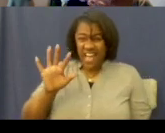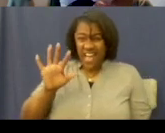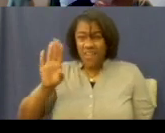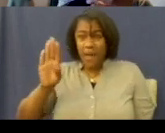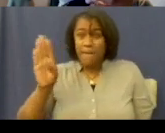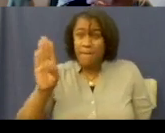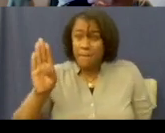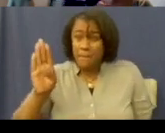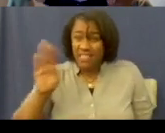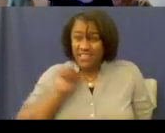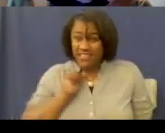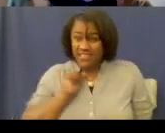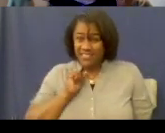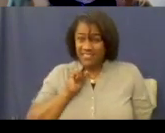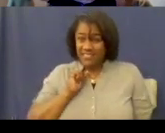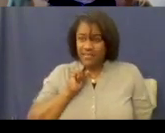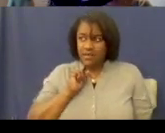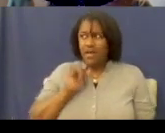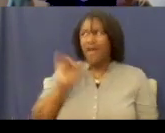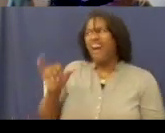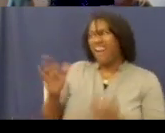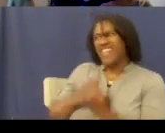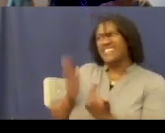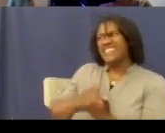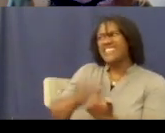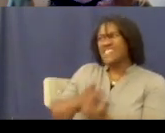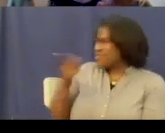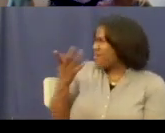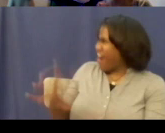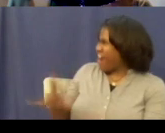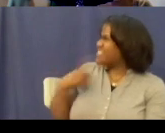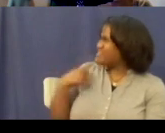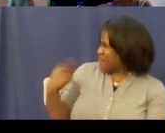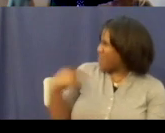Queenie: Oh, that's easy. You told us before.